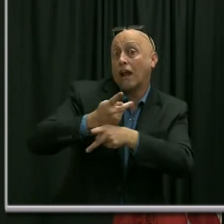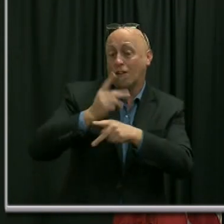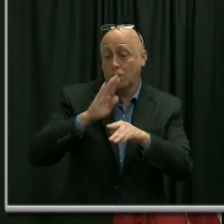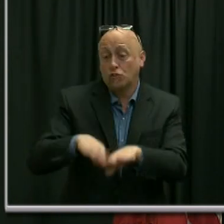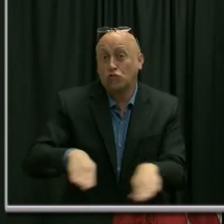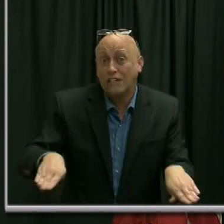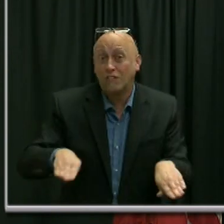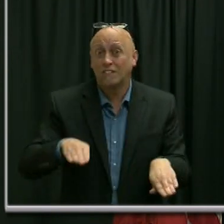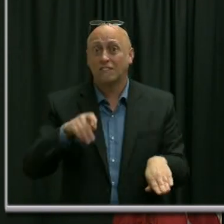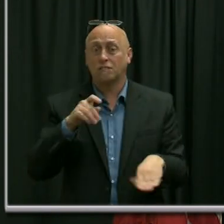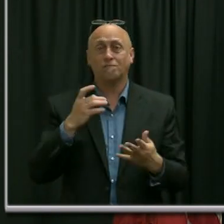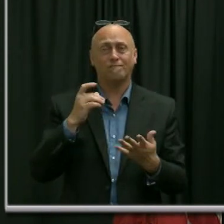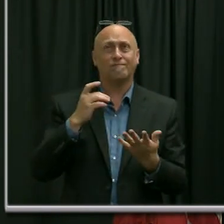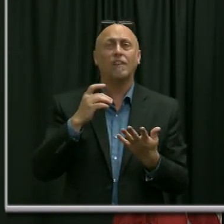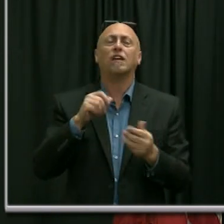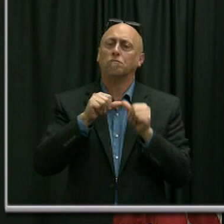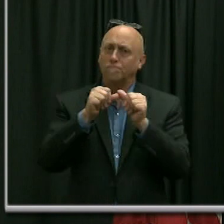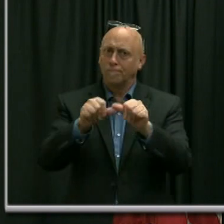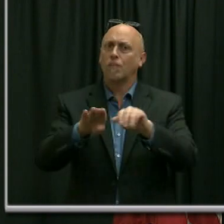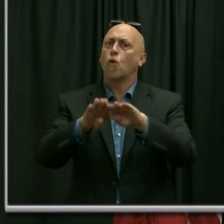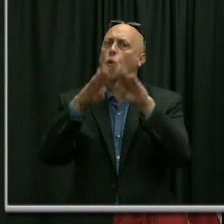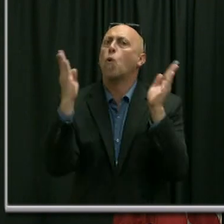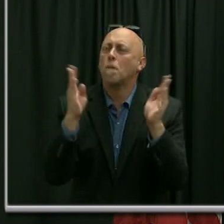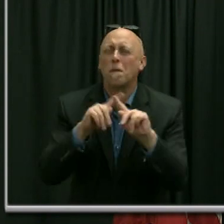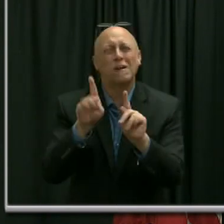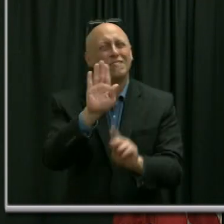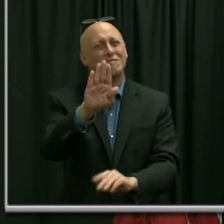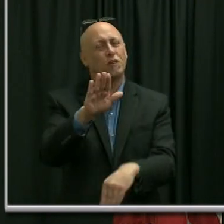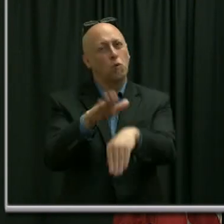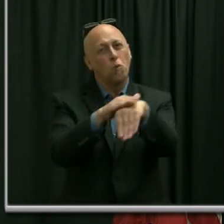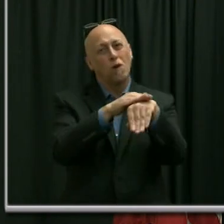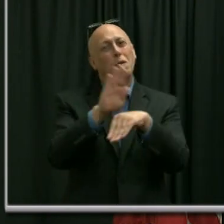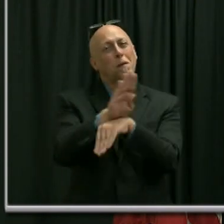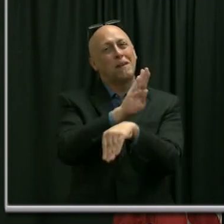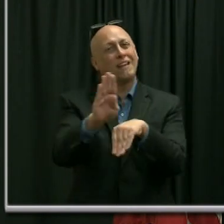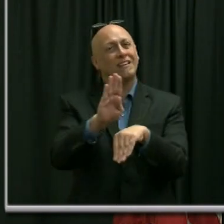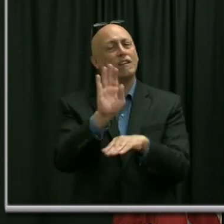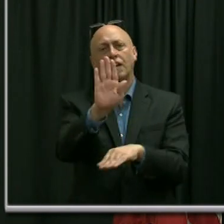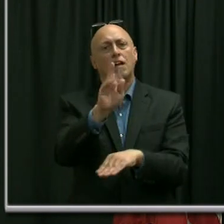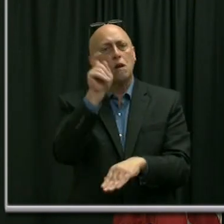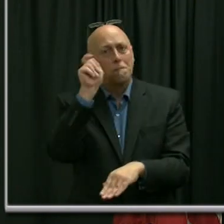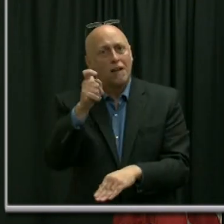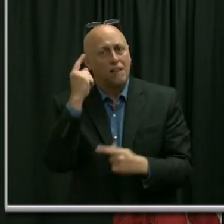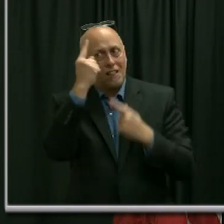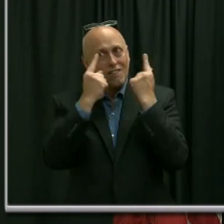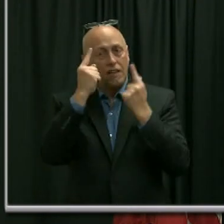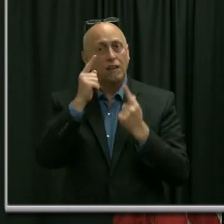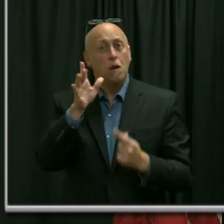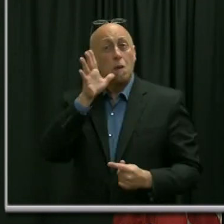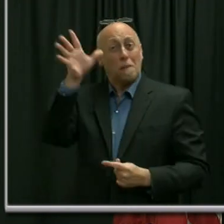ADDITION DAYCARE AND CHILDCARE BUSINESSES WILL REMAIN OPEN- HOW WILL REMAIN OPEN HOWEVER WE